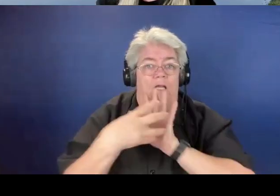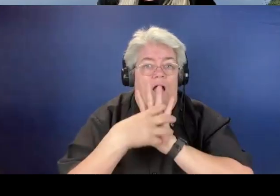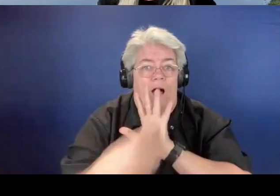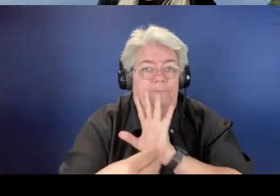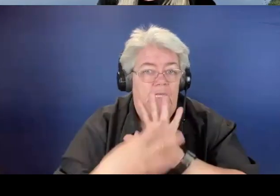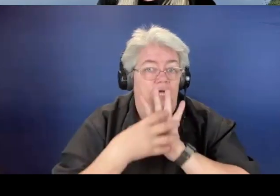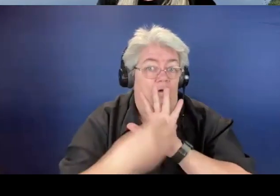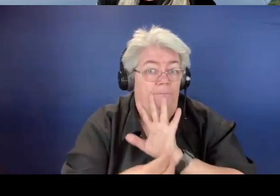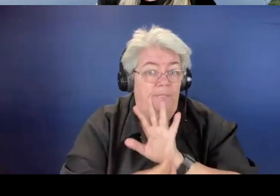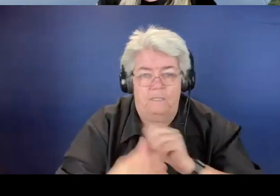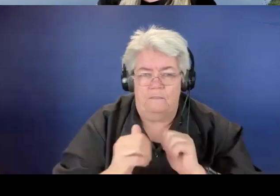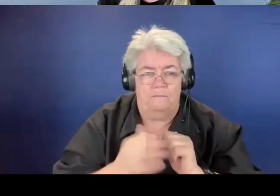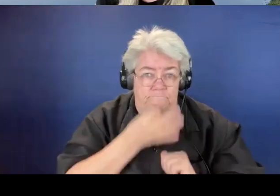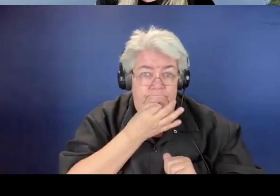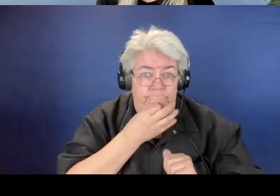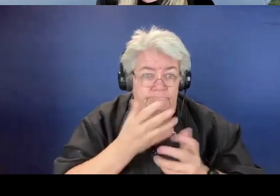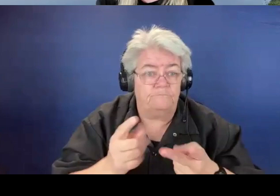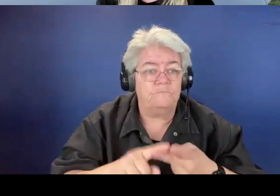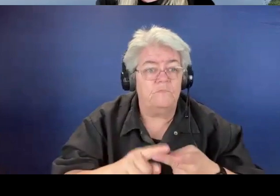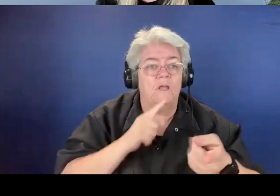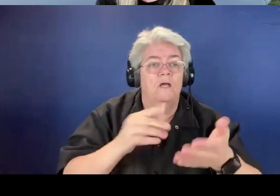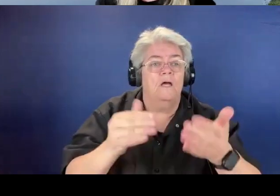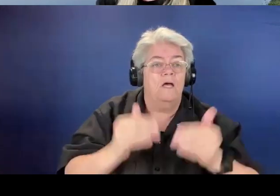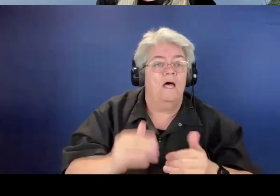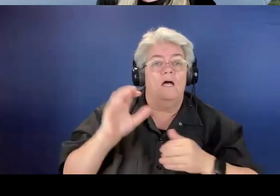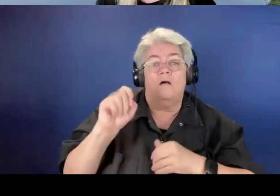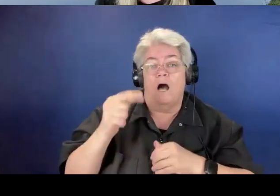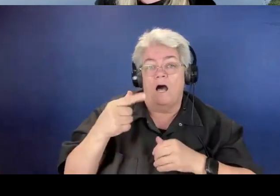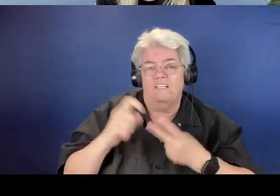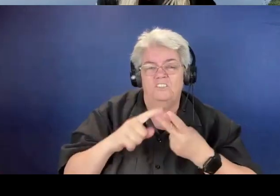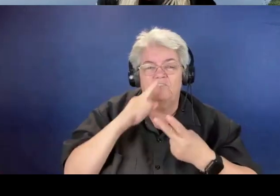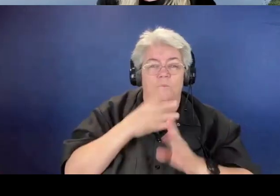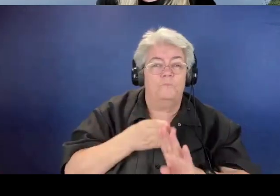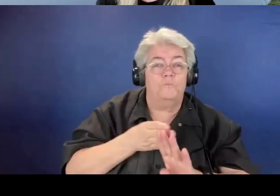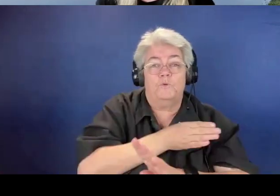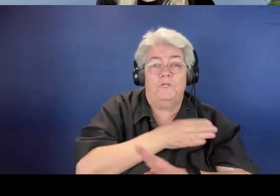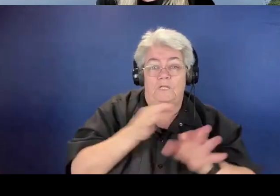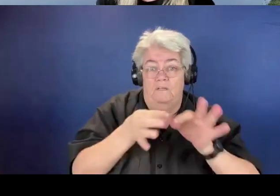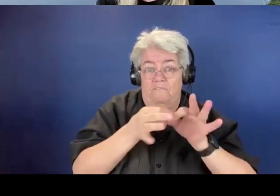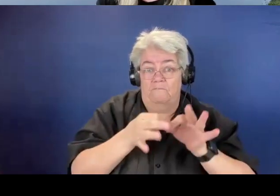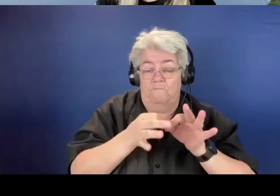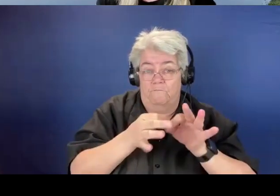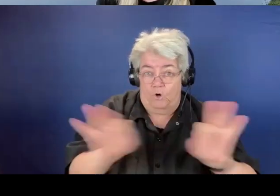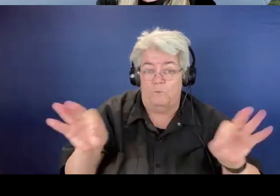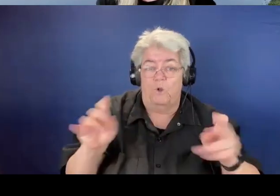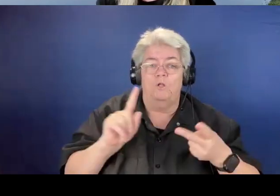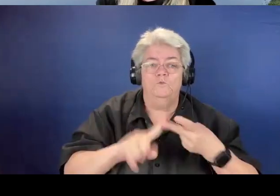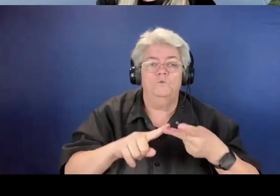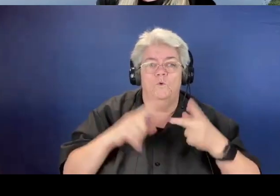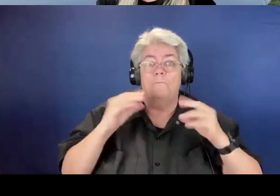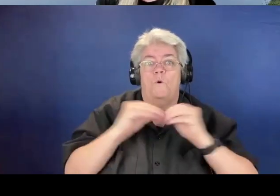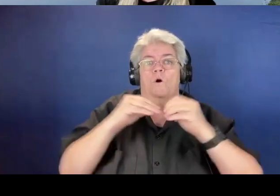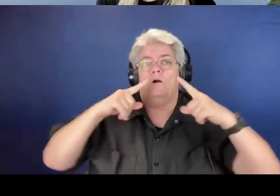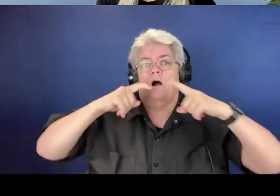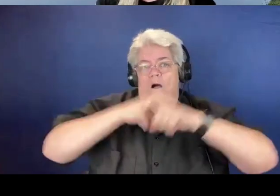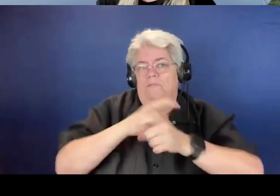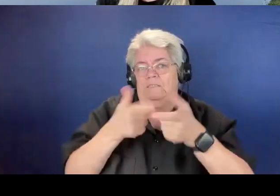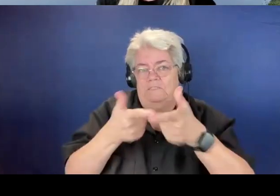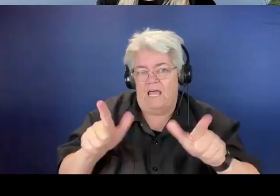skills from preverbal to complex language structures. The TAGS is a series of three rating forms that are developed to evaluate a